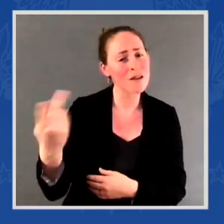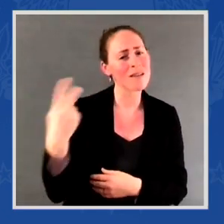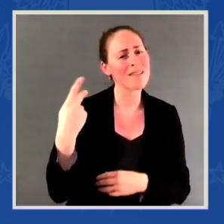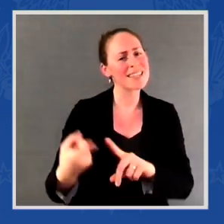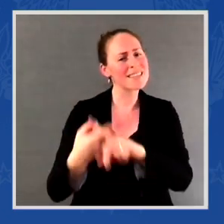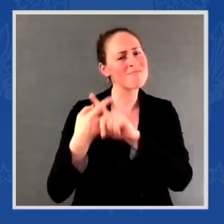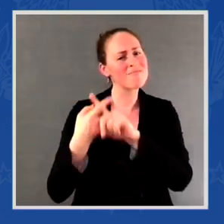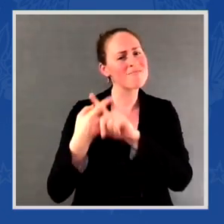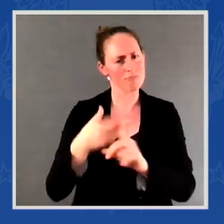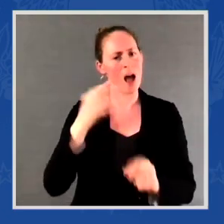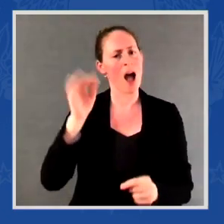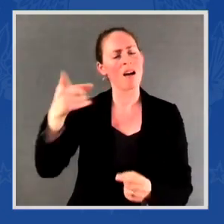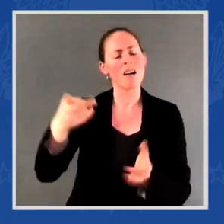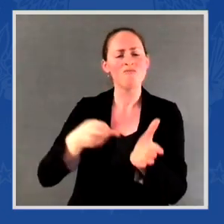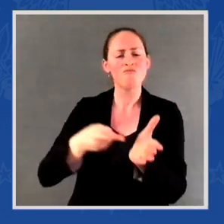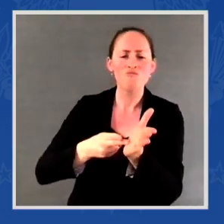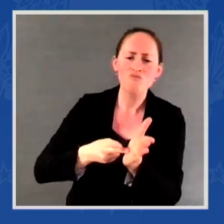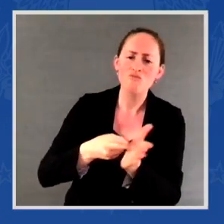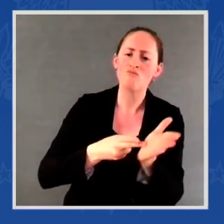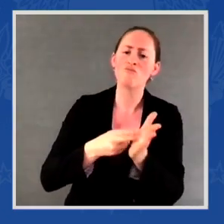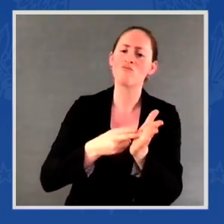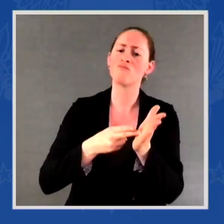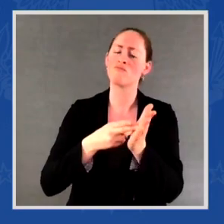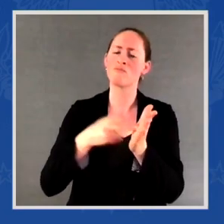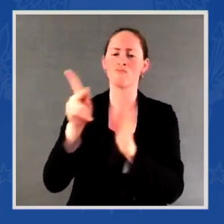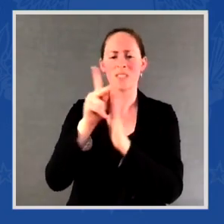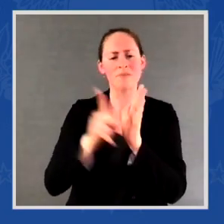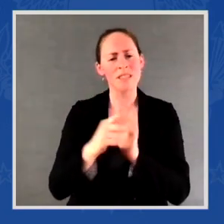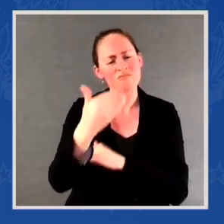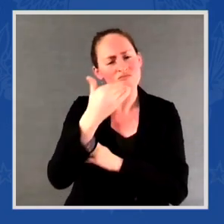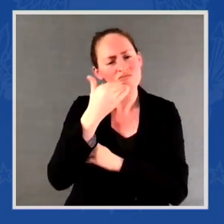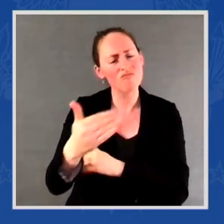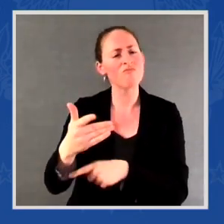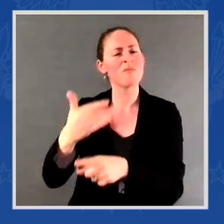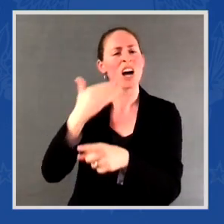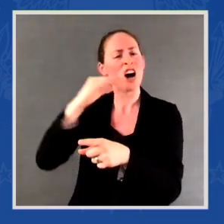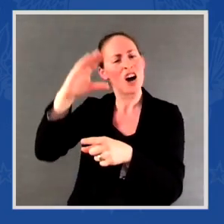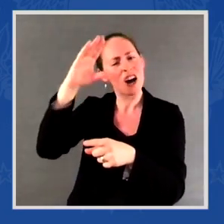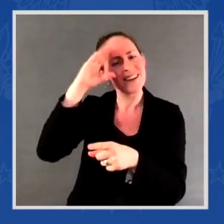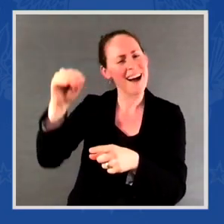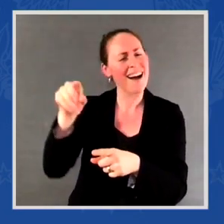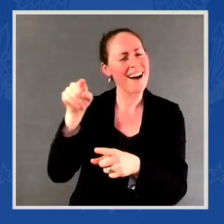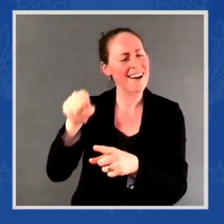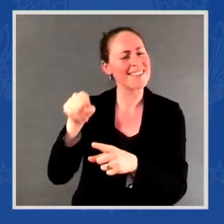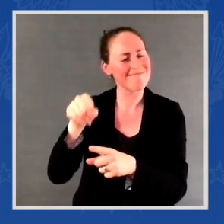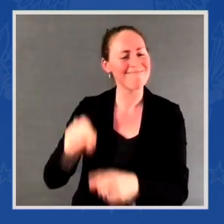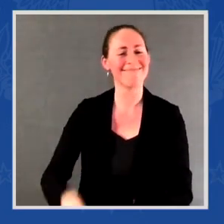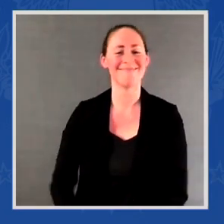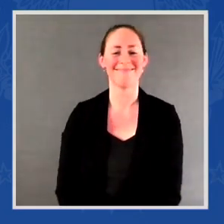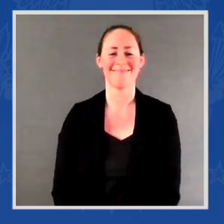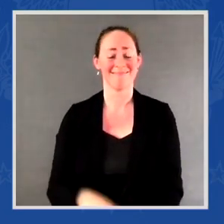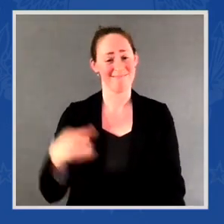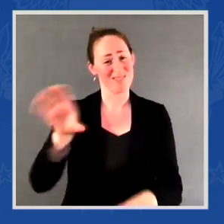You're doing an incredible job; I'm lucky to have you as a partner, Gov.